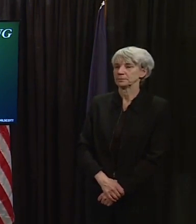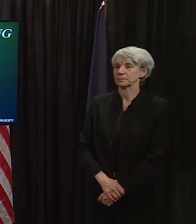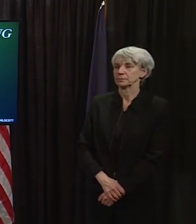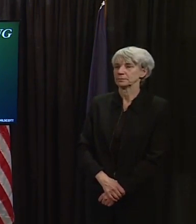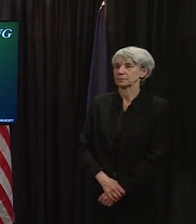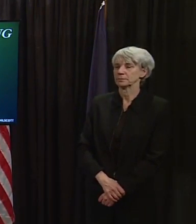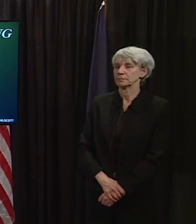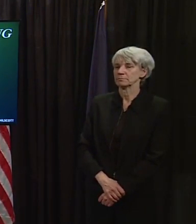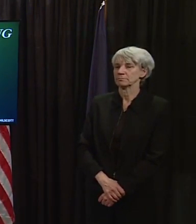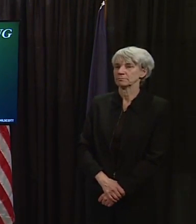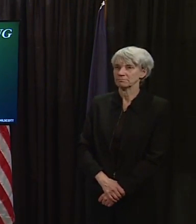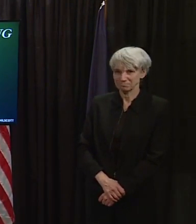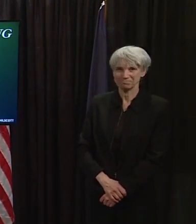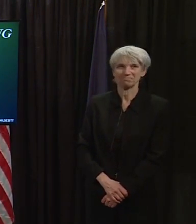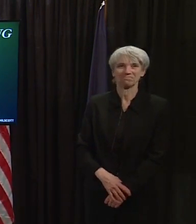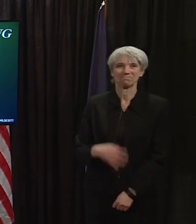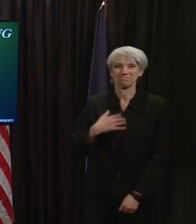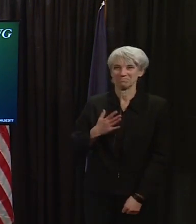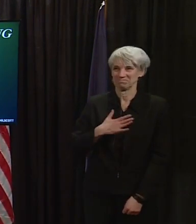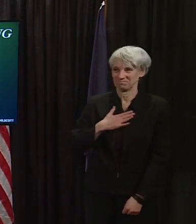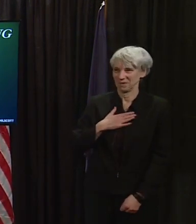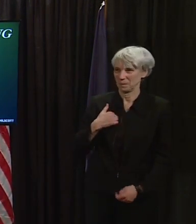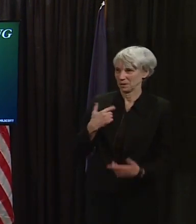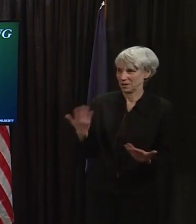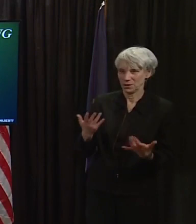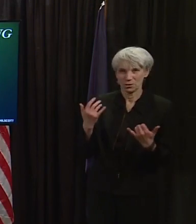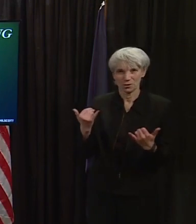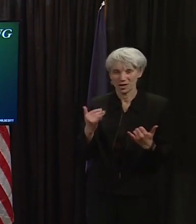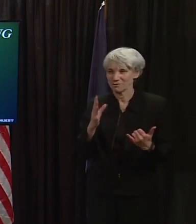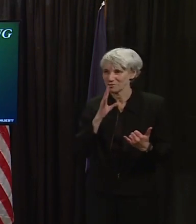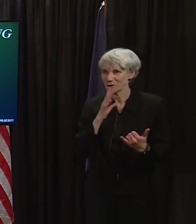I'm really happy to be here today to talk to you also. Thanks for having me